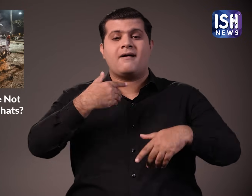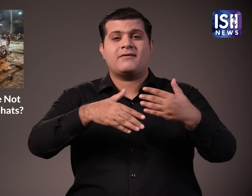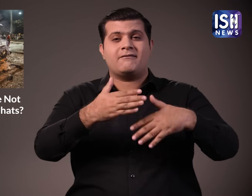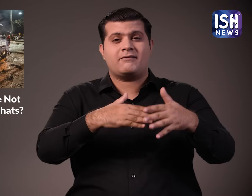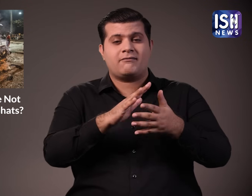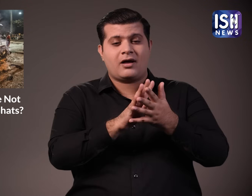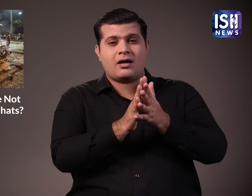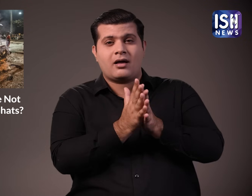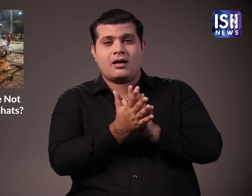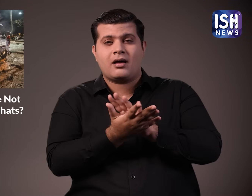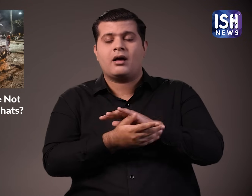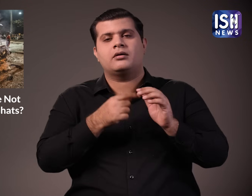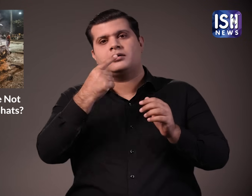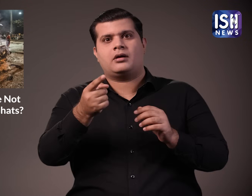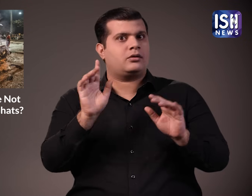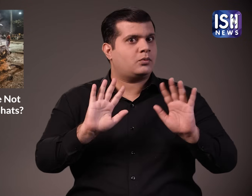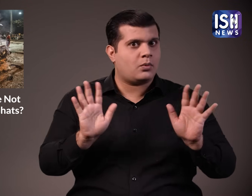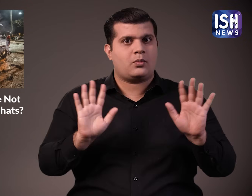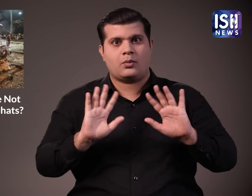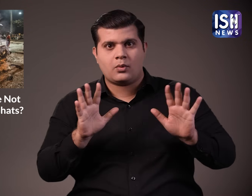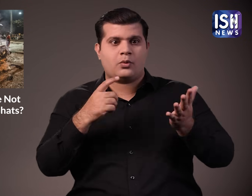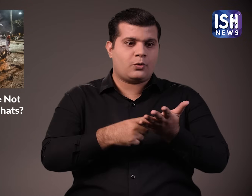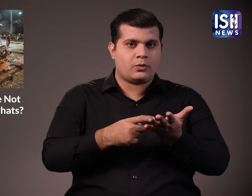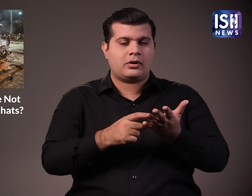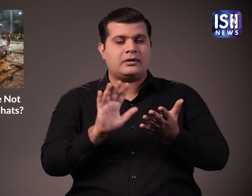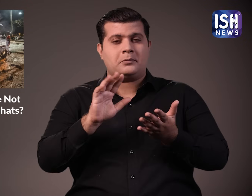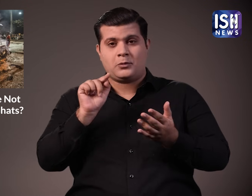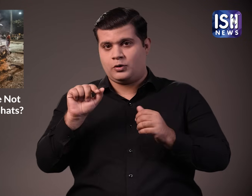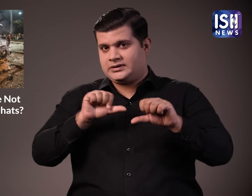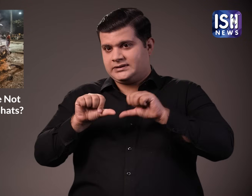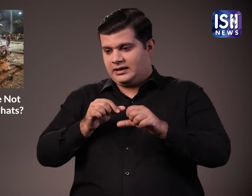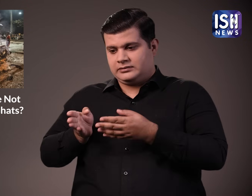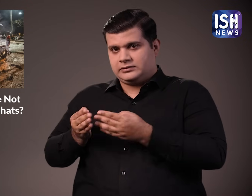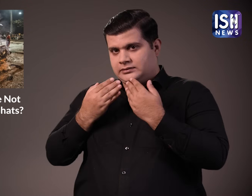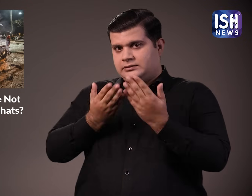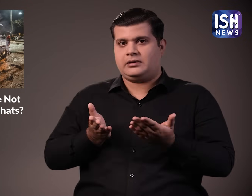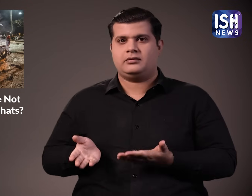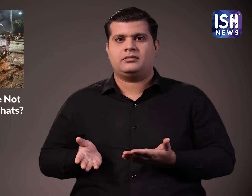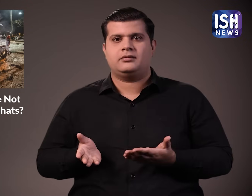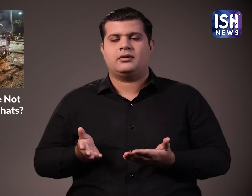Over a period of time, they simply converted these into rules and the scientific reasons were never told.